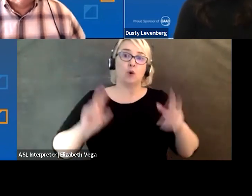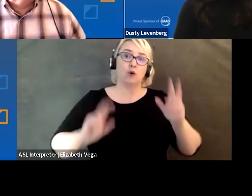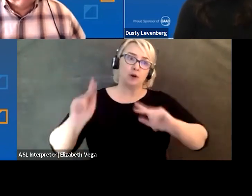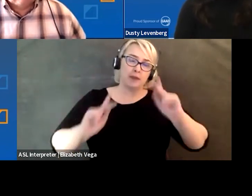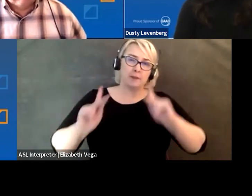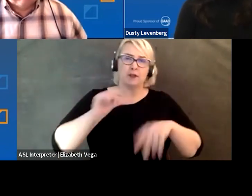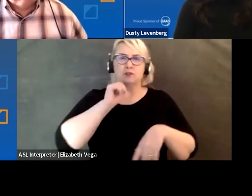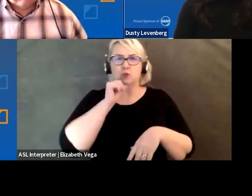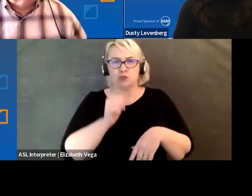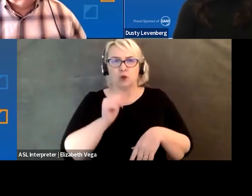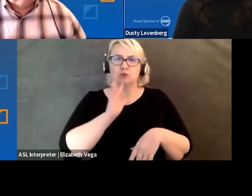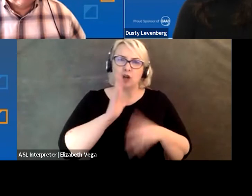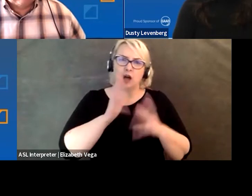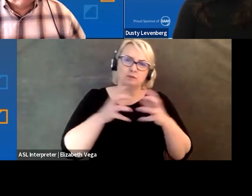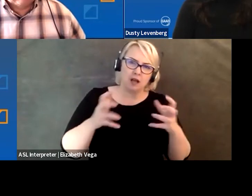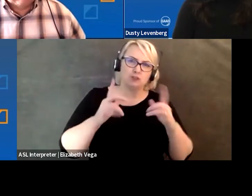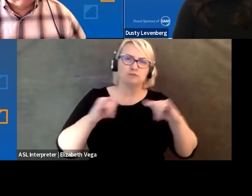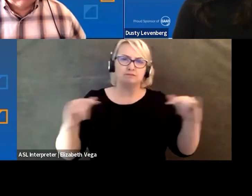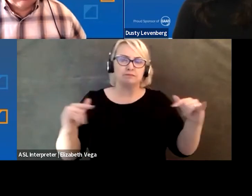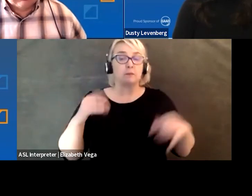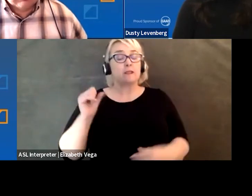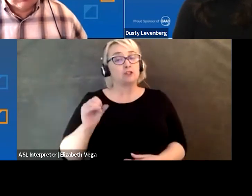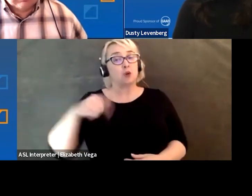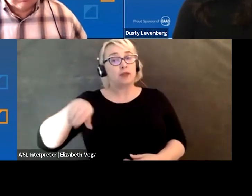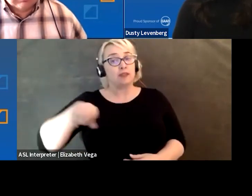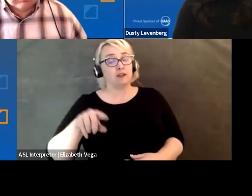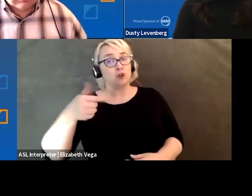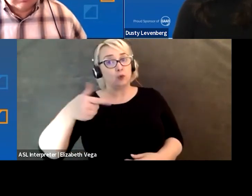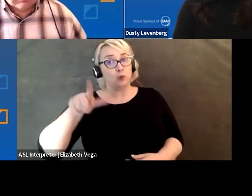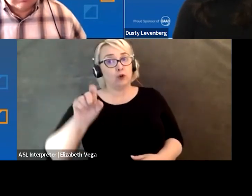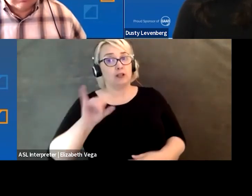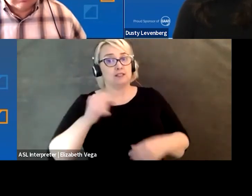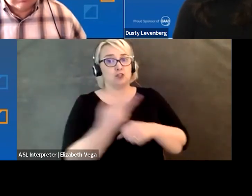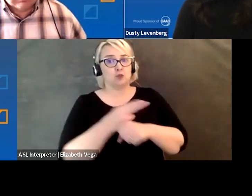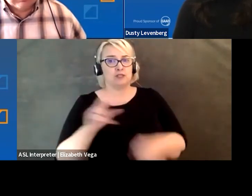What they're doing is taking the data from -- you record a whole bunch